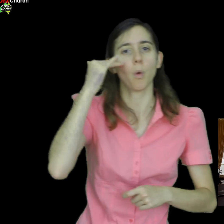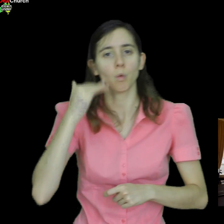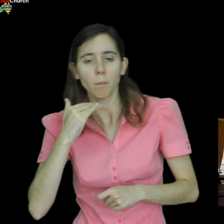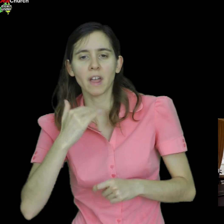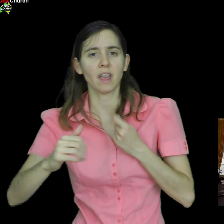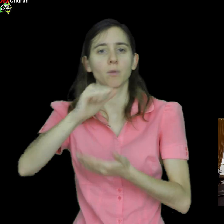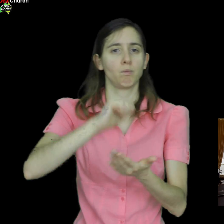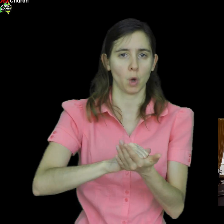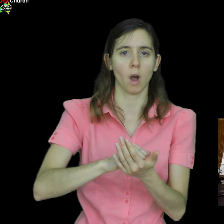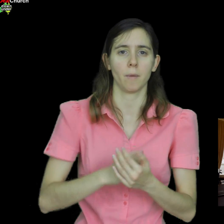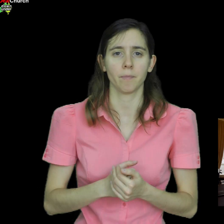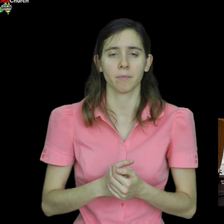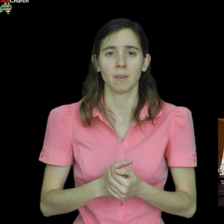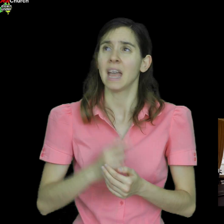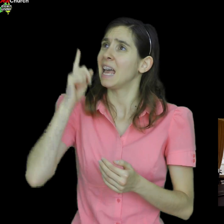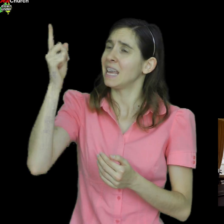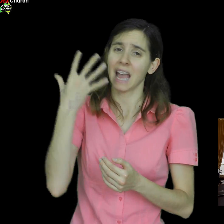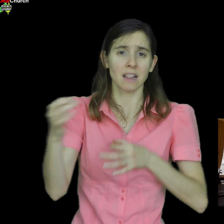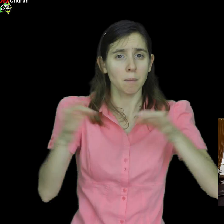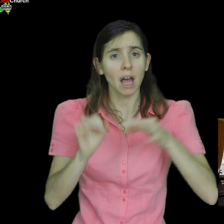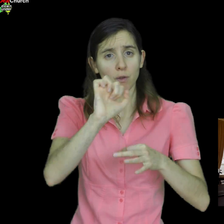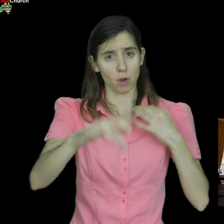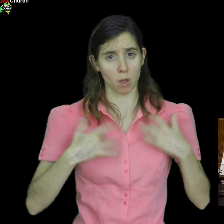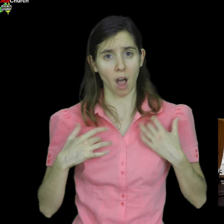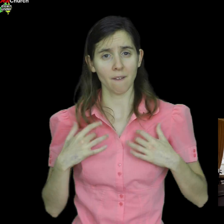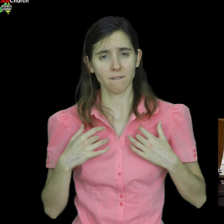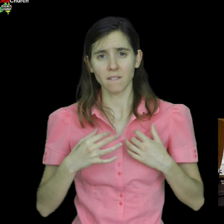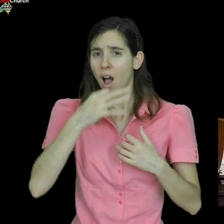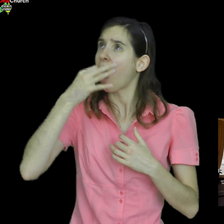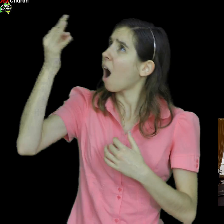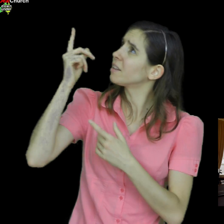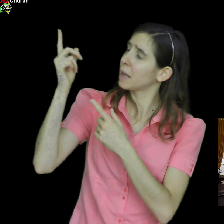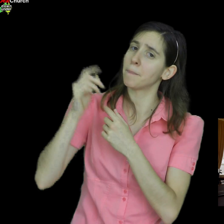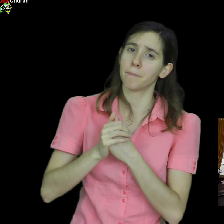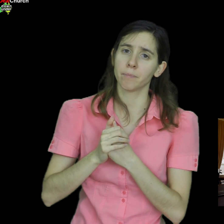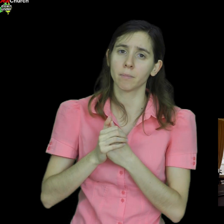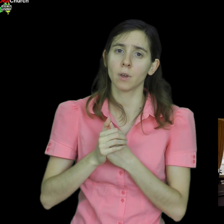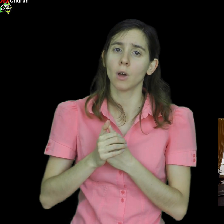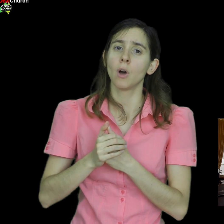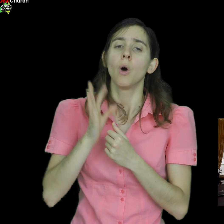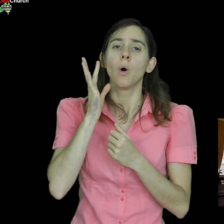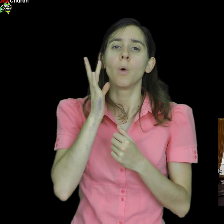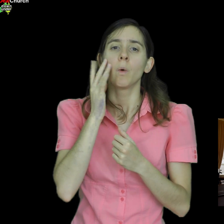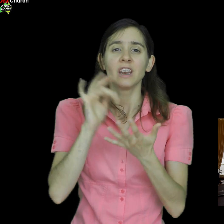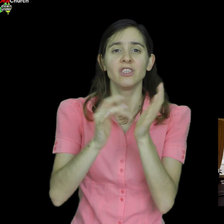pure and upright. He has plans for your life. Ask him! When Jesus helps you, tell